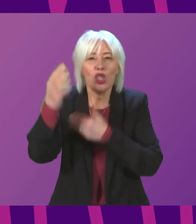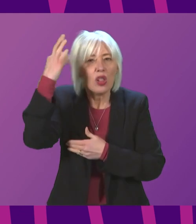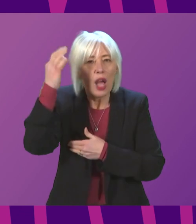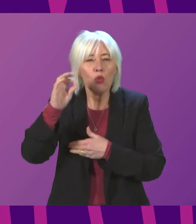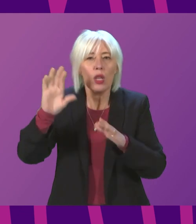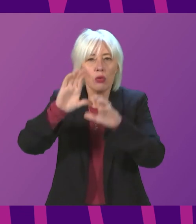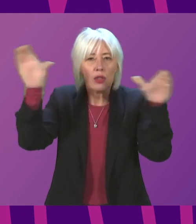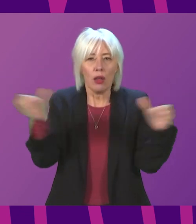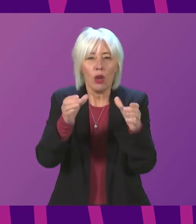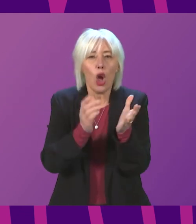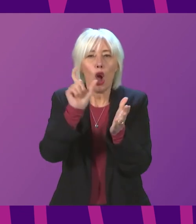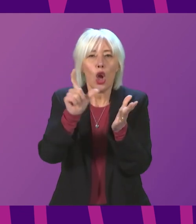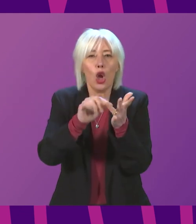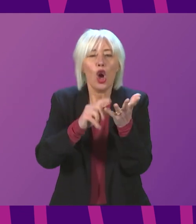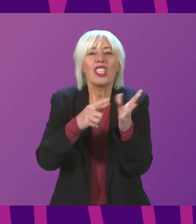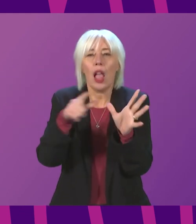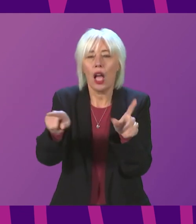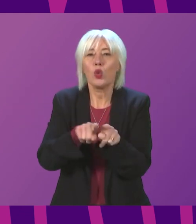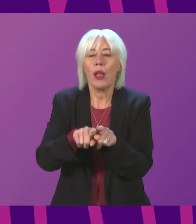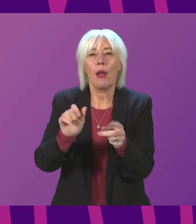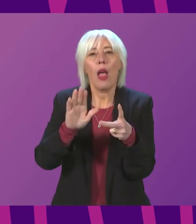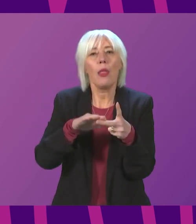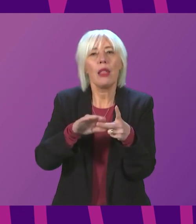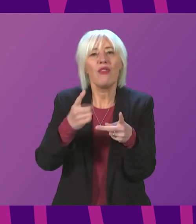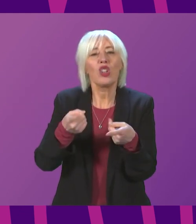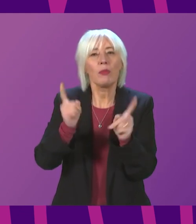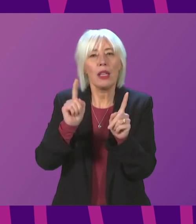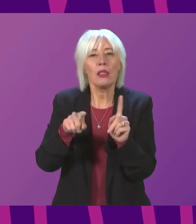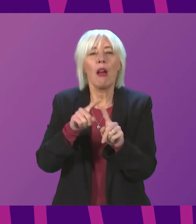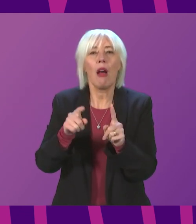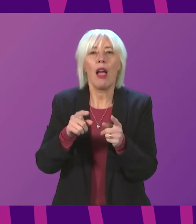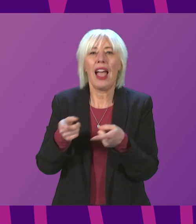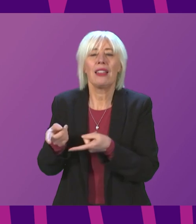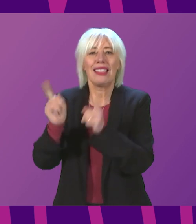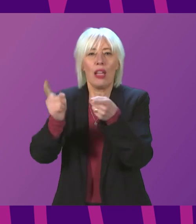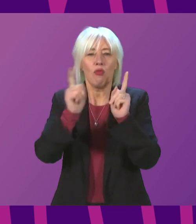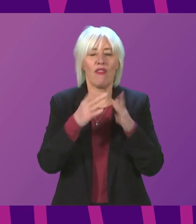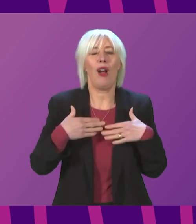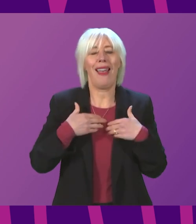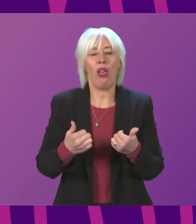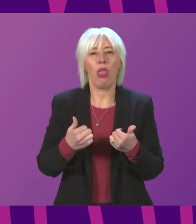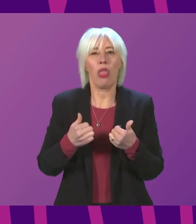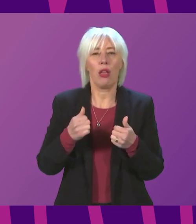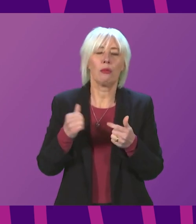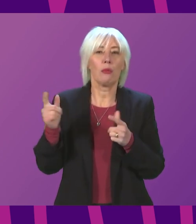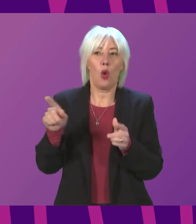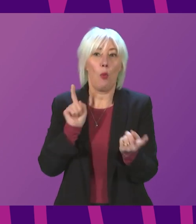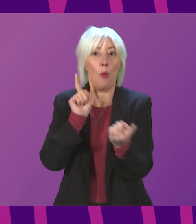the Convention of Scottish Local Authorities. The Deputy First Minister and the cabinet secretaries for local government and health are meeting the Convention of Scottish Local